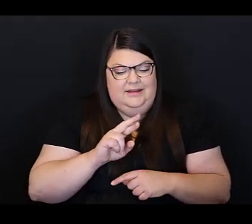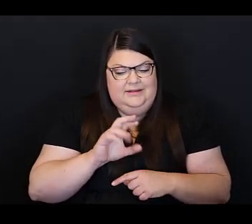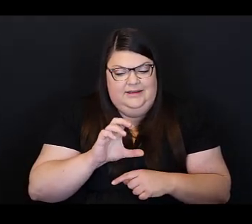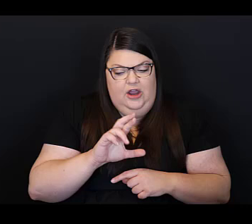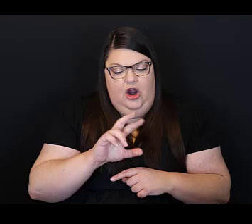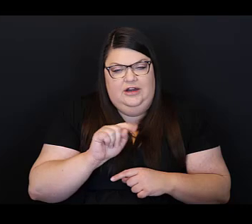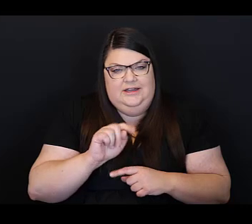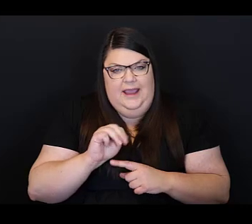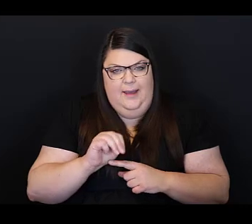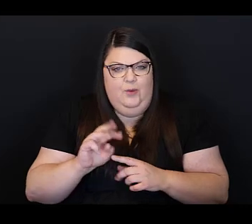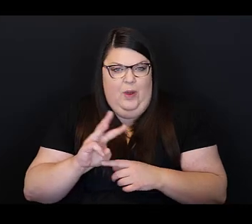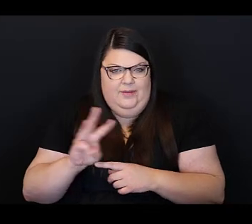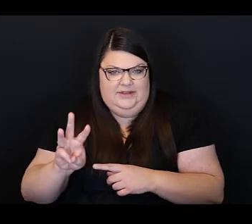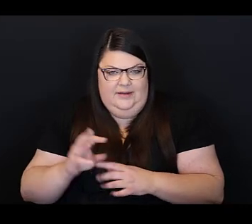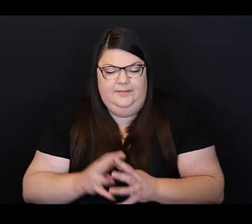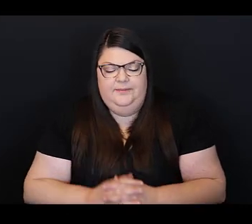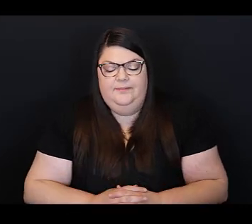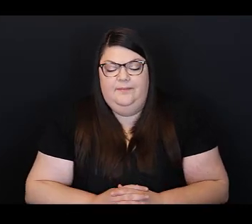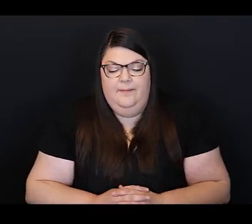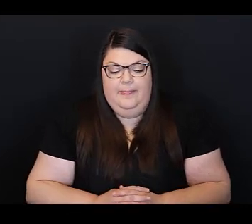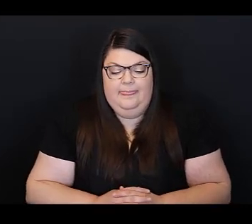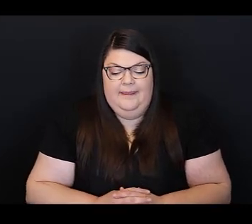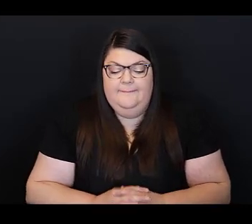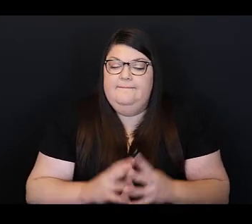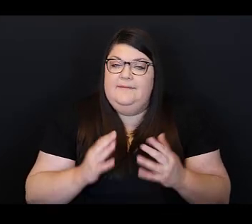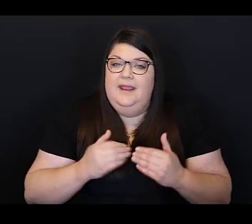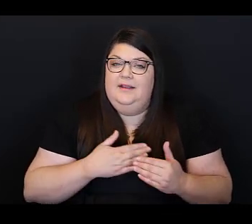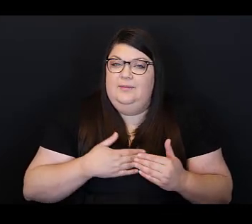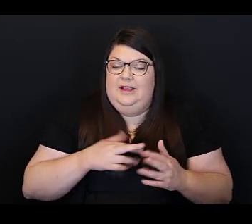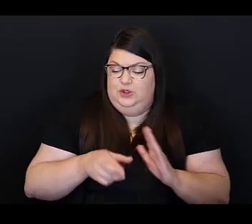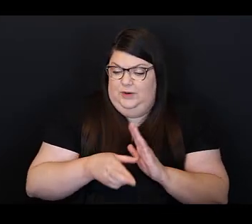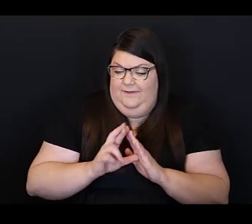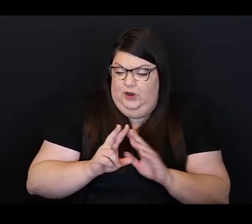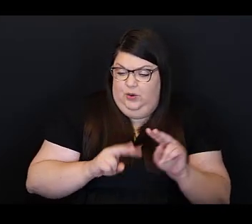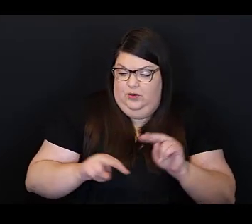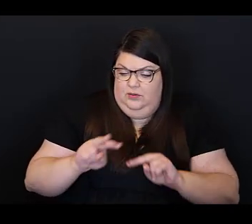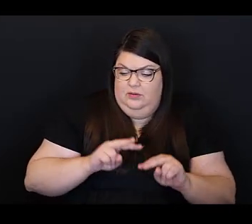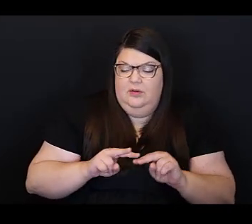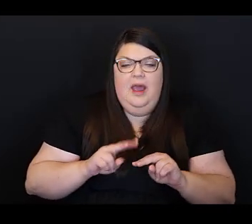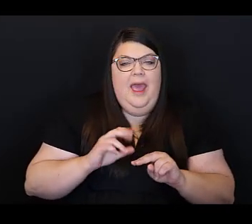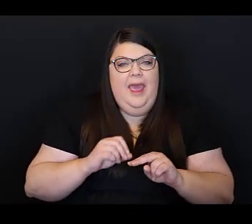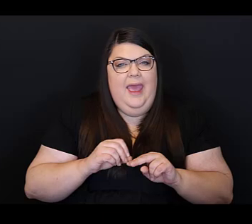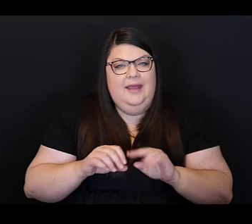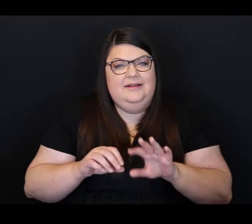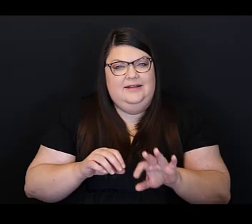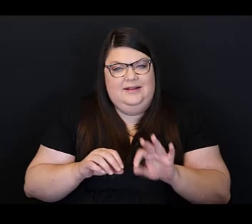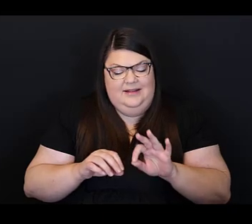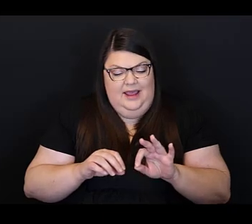website. Next, please review all information you entered and selected on the entire NCRTM